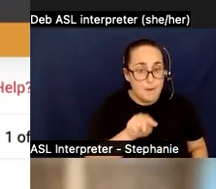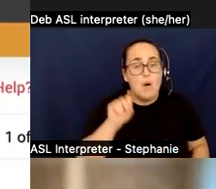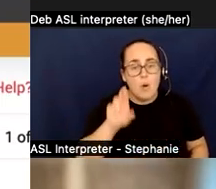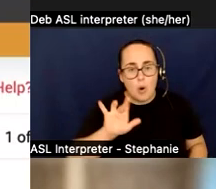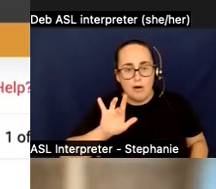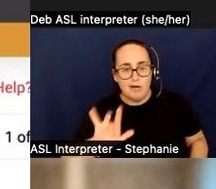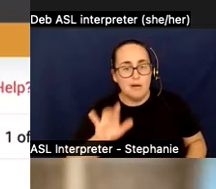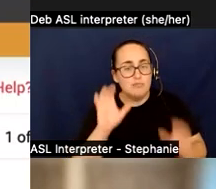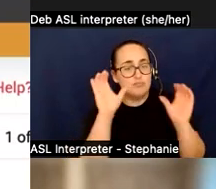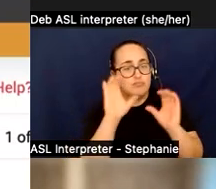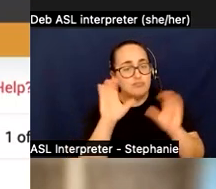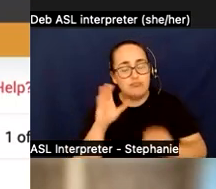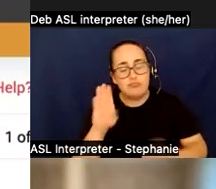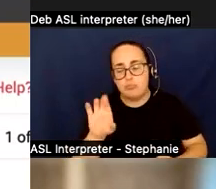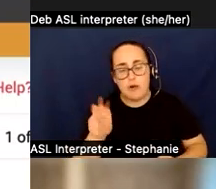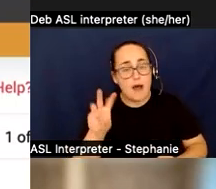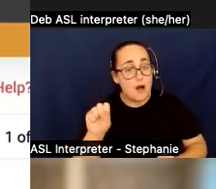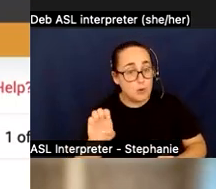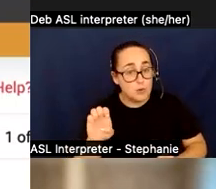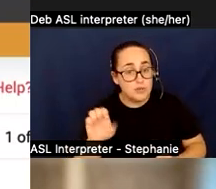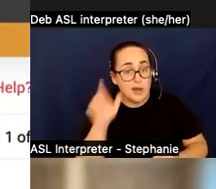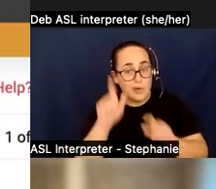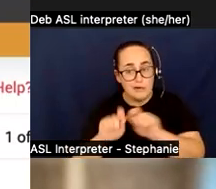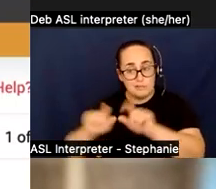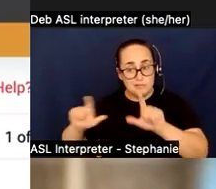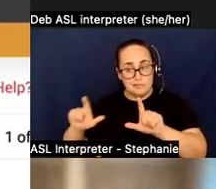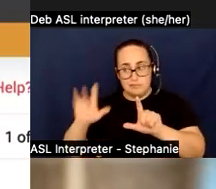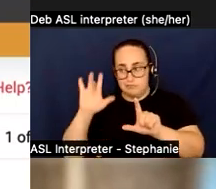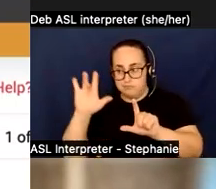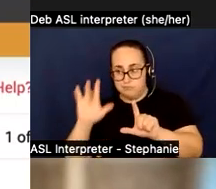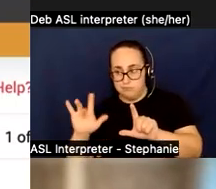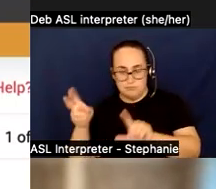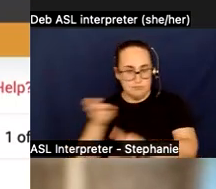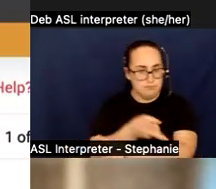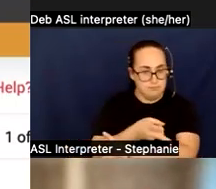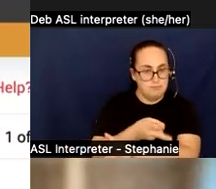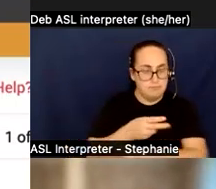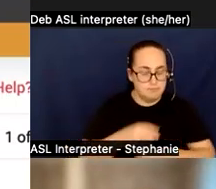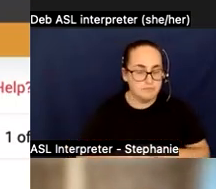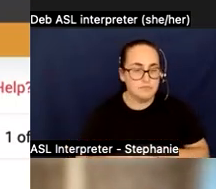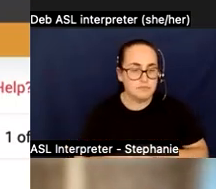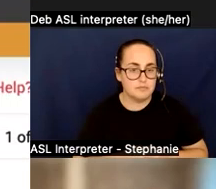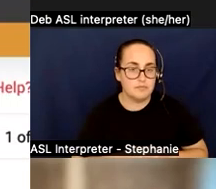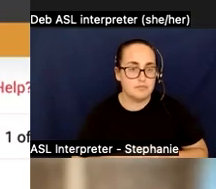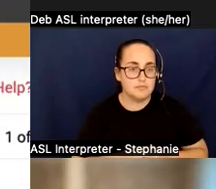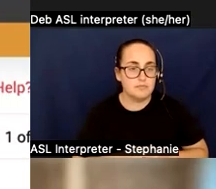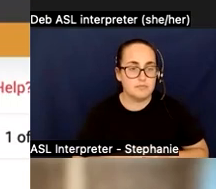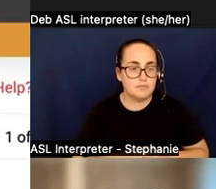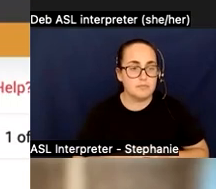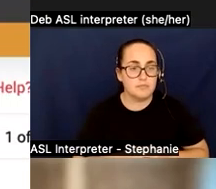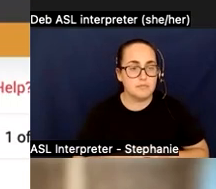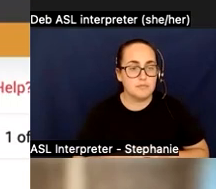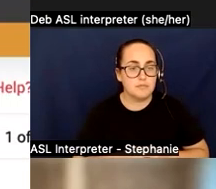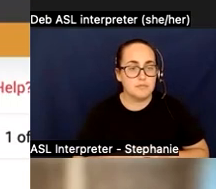Browse Files and it will open another window and you can select files directly from your computer.